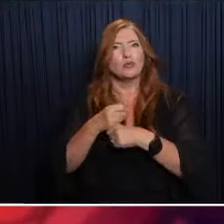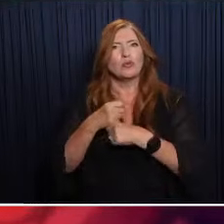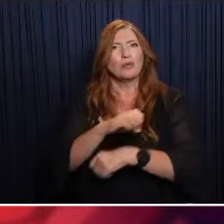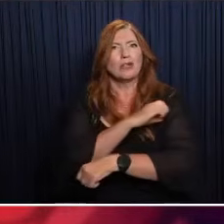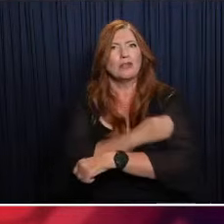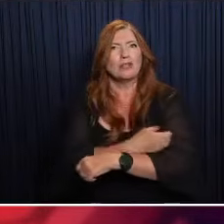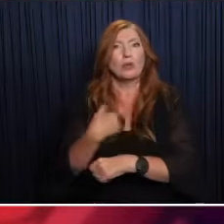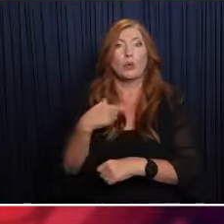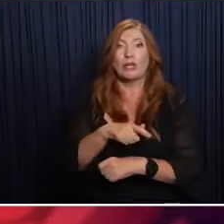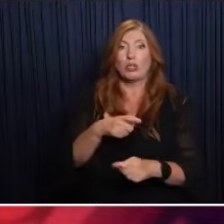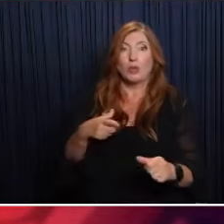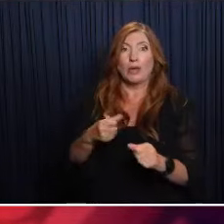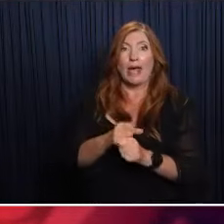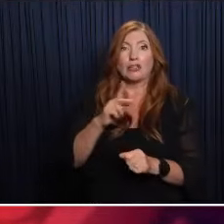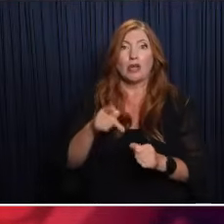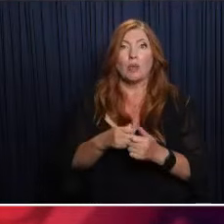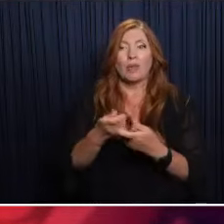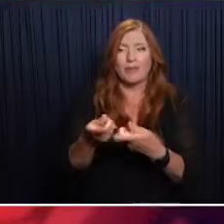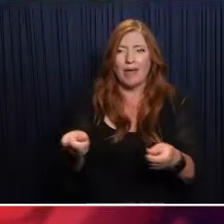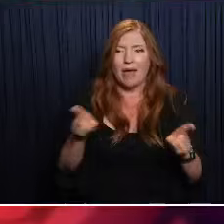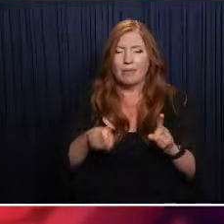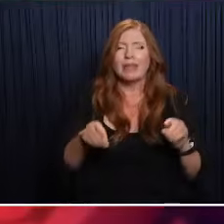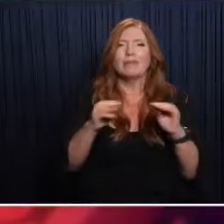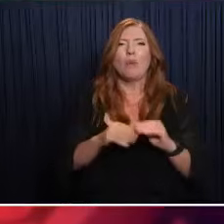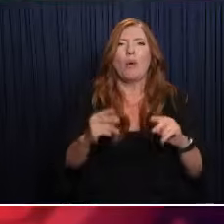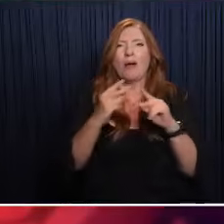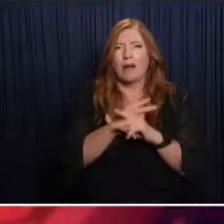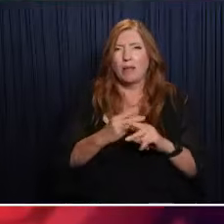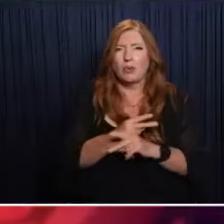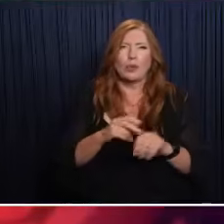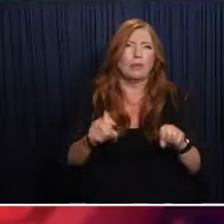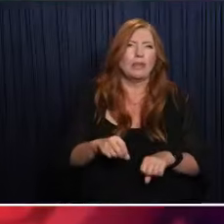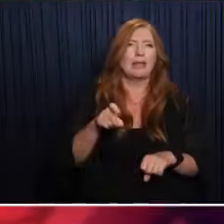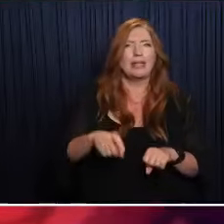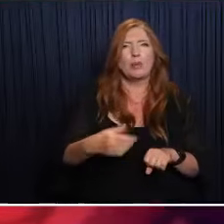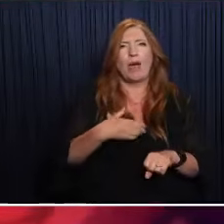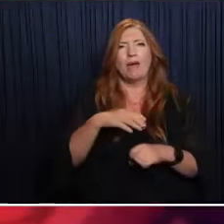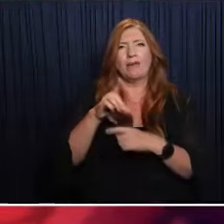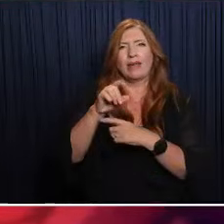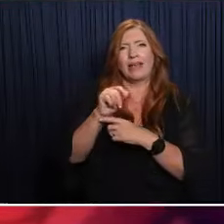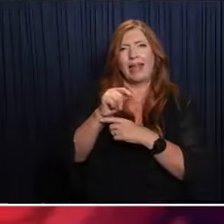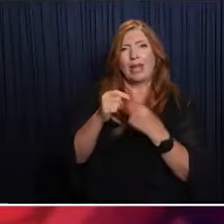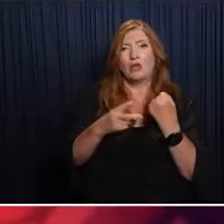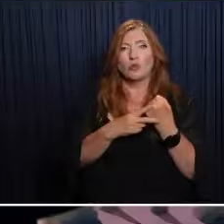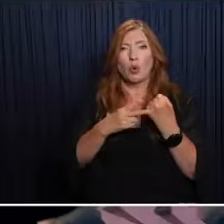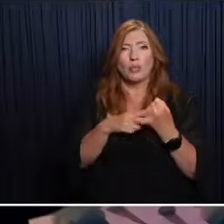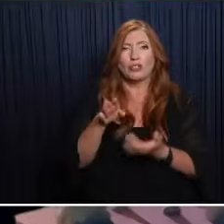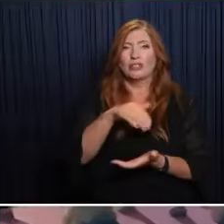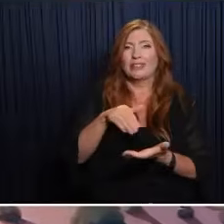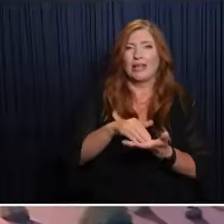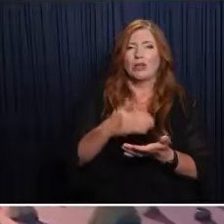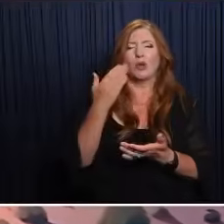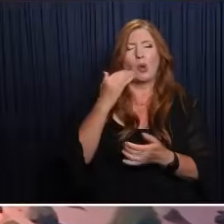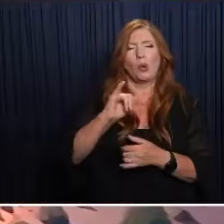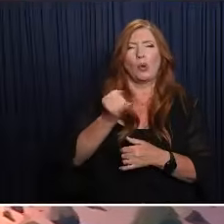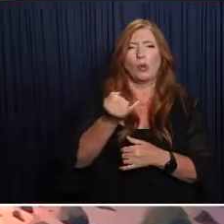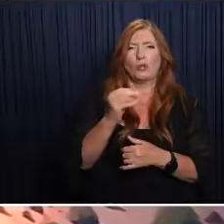CHINA HAS SO MANY ADVANTAGING IN PRODUCING ENERGY W, WE NEED A